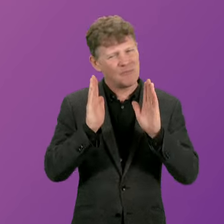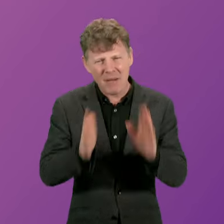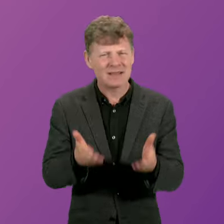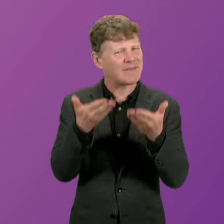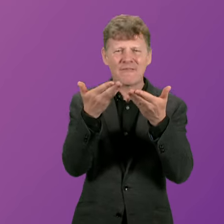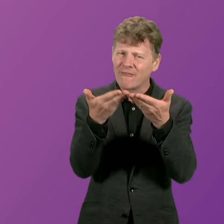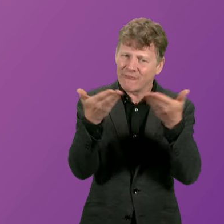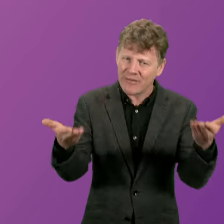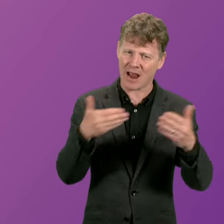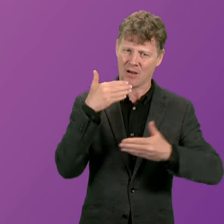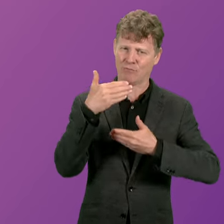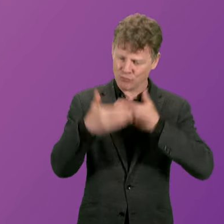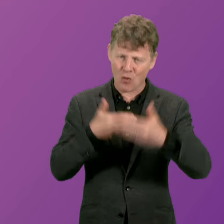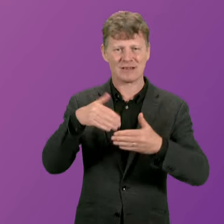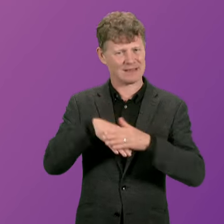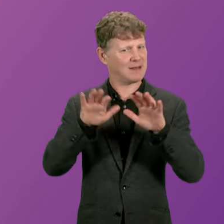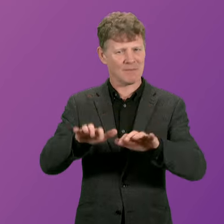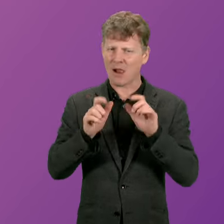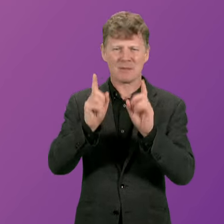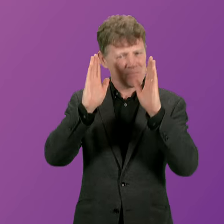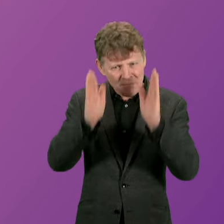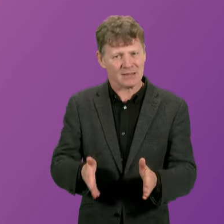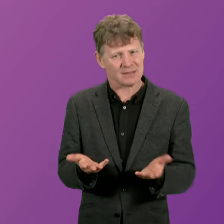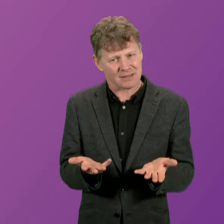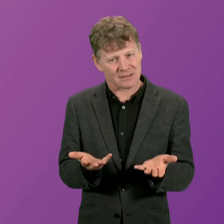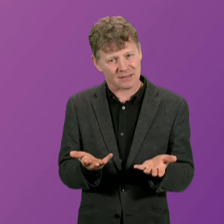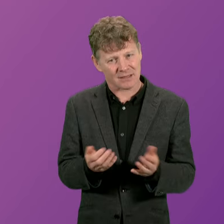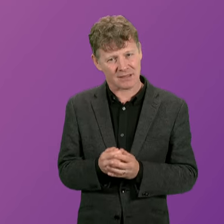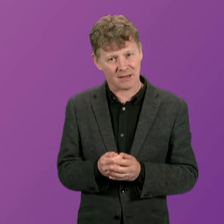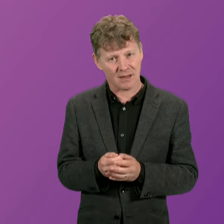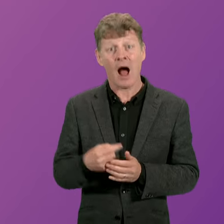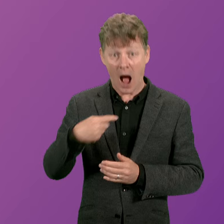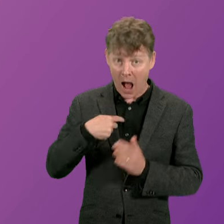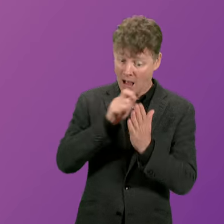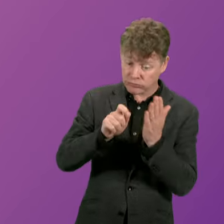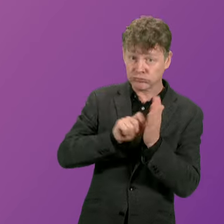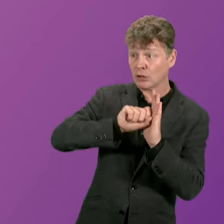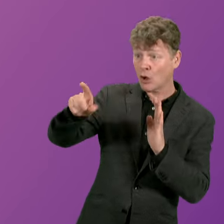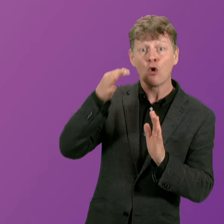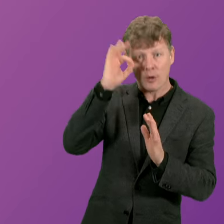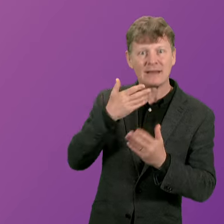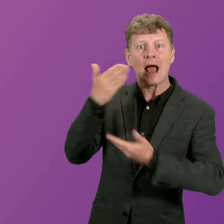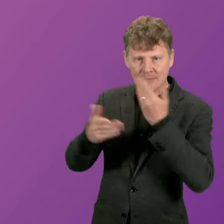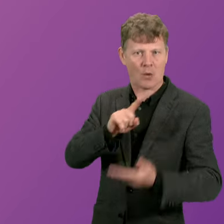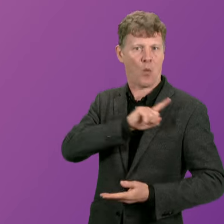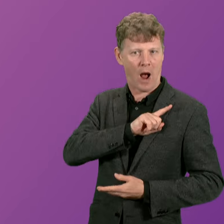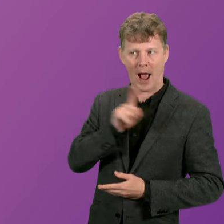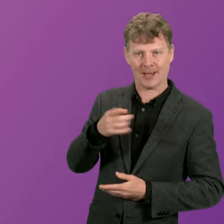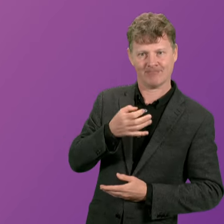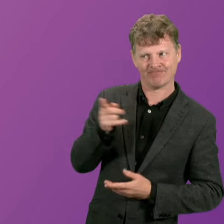in our Parliament. I set out why I thought that those processes were at risk of being unfair.